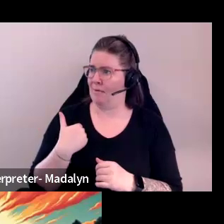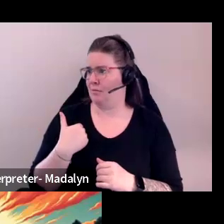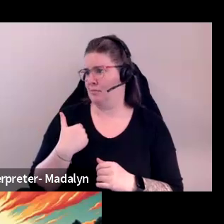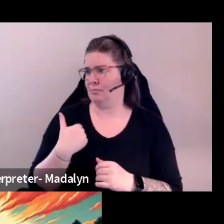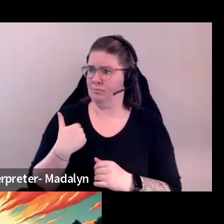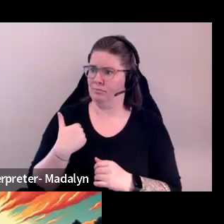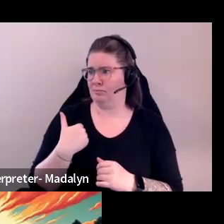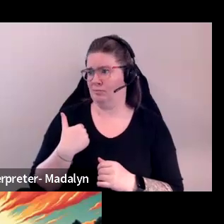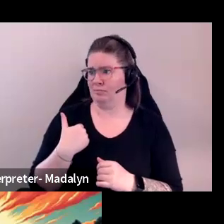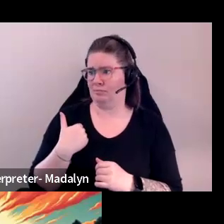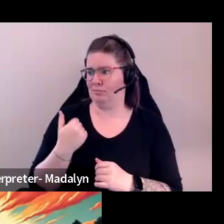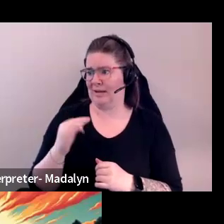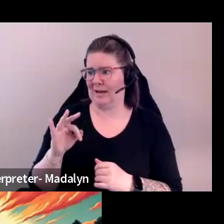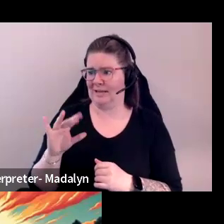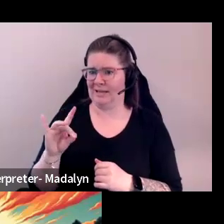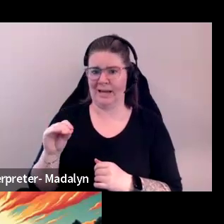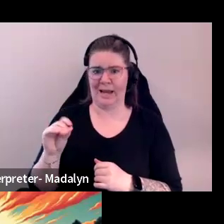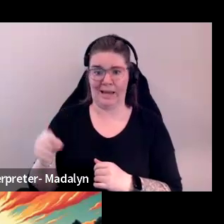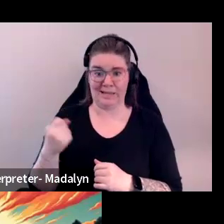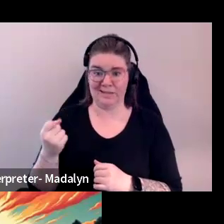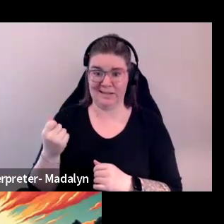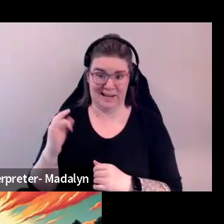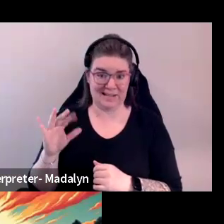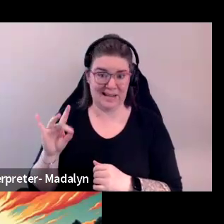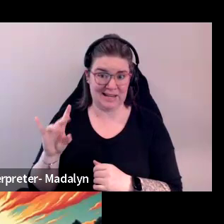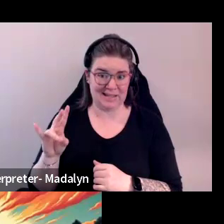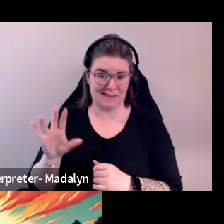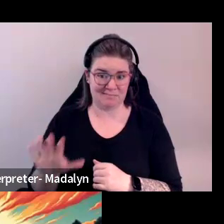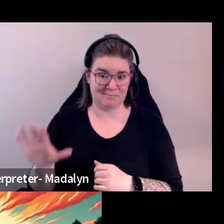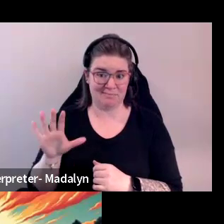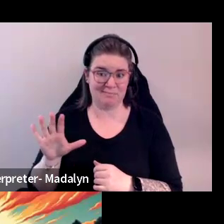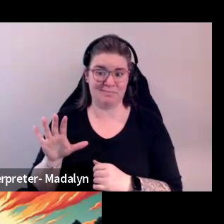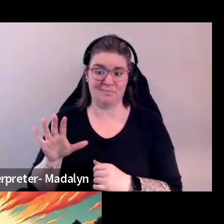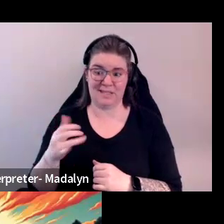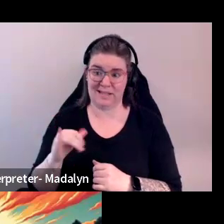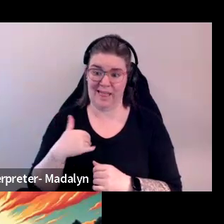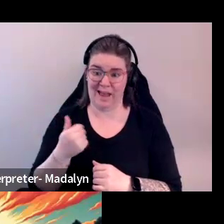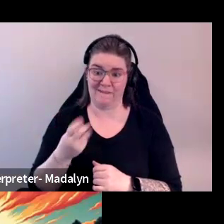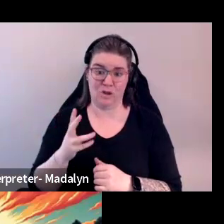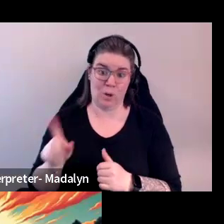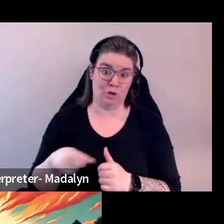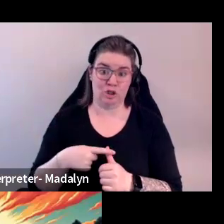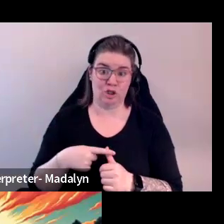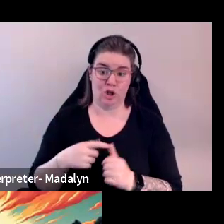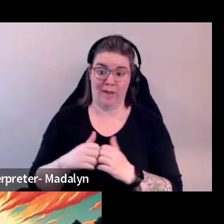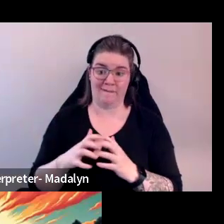Brooke Wilson (she/her): mid 80 s. 87 ish. Brooke Wilson (she/her): and they still had some of their original founders. I'm doing. Air quotes